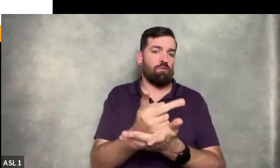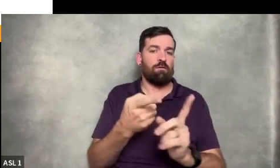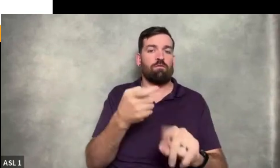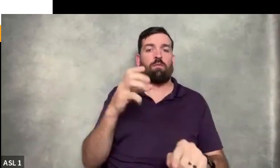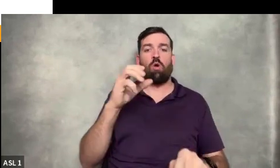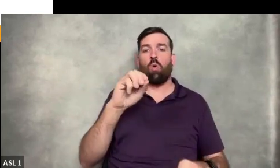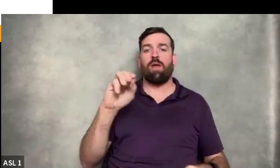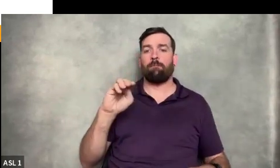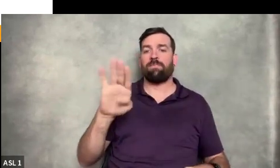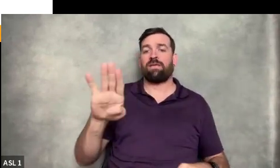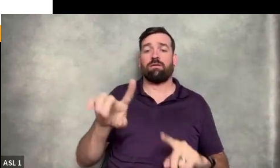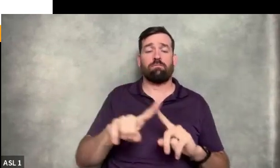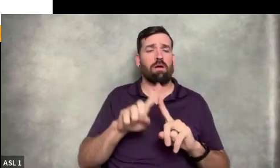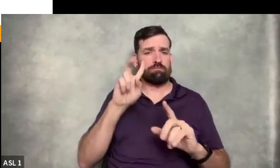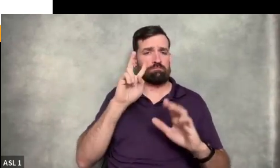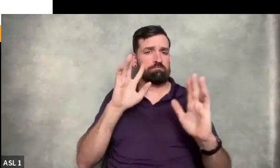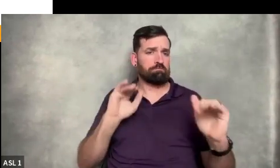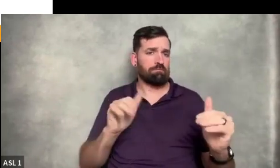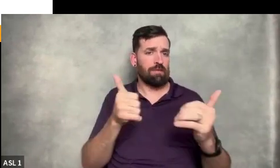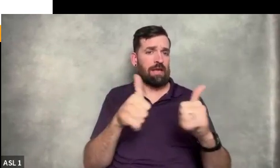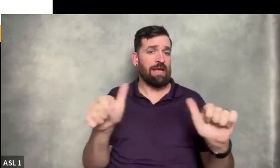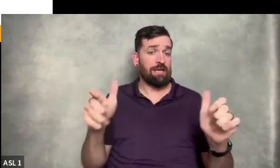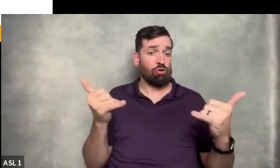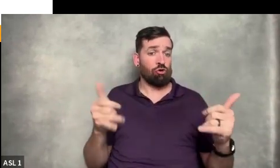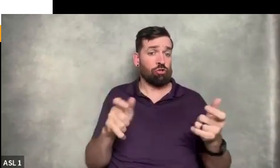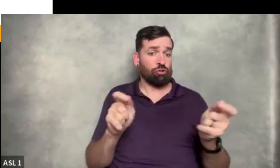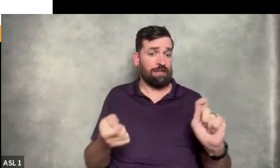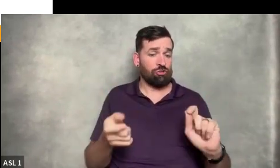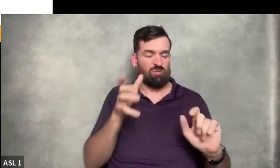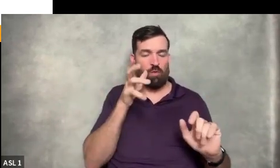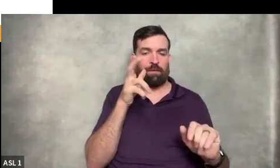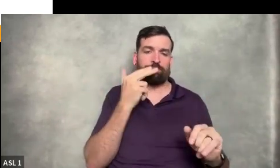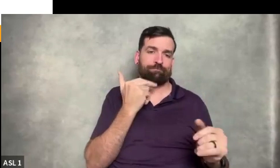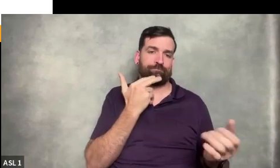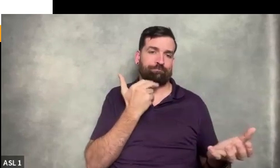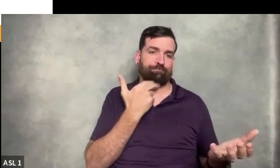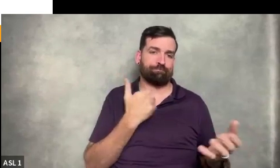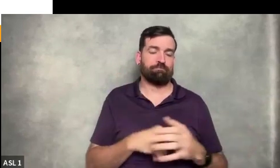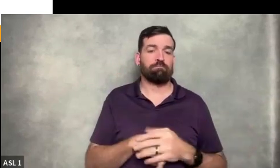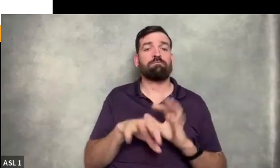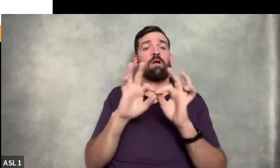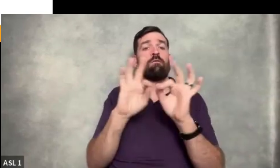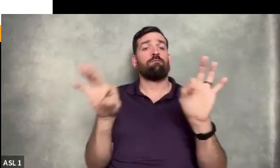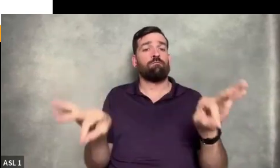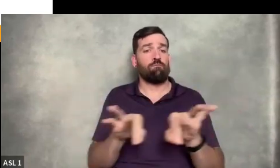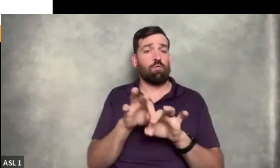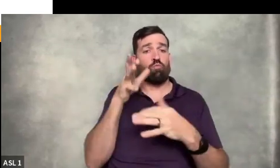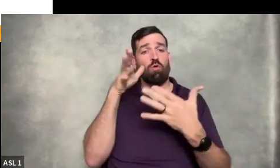that any changes from the current drafts would be minor. These forms will be posted on our website